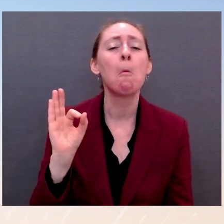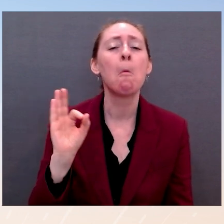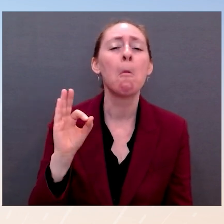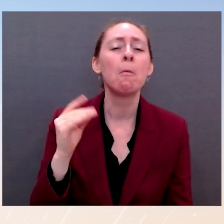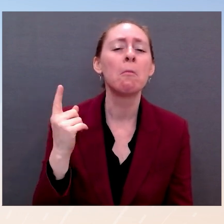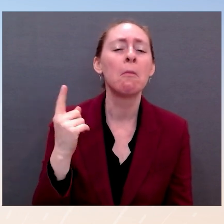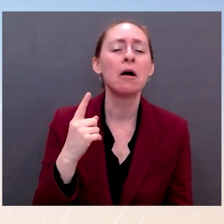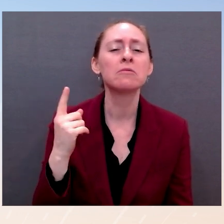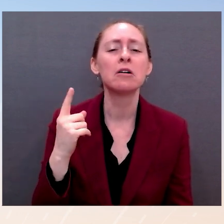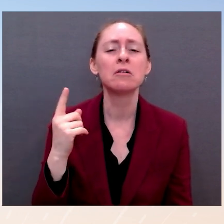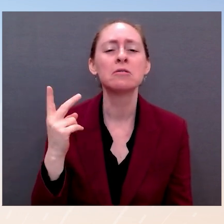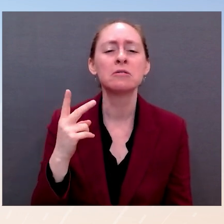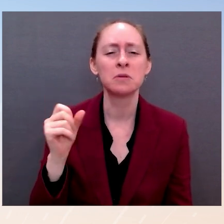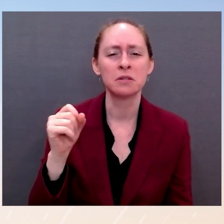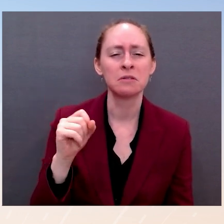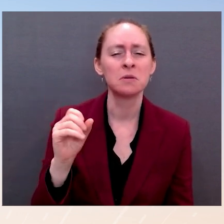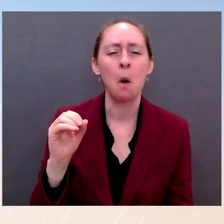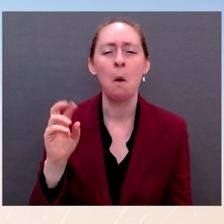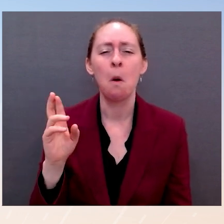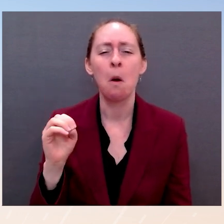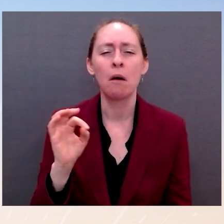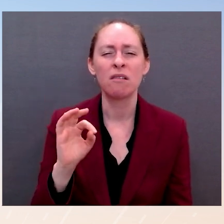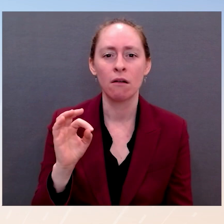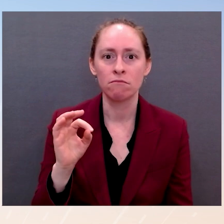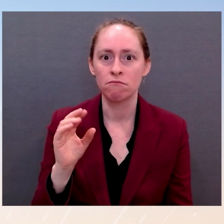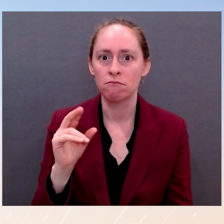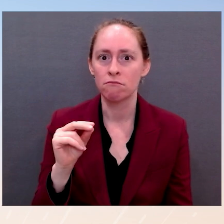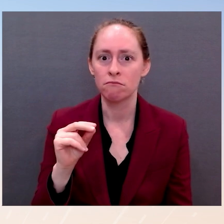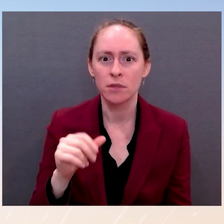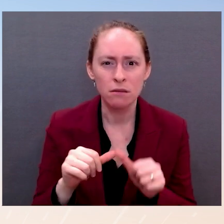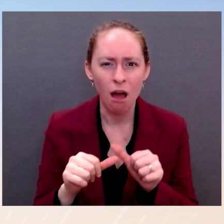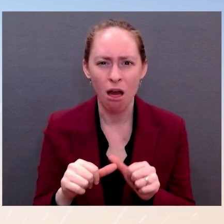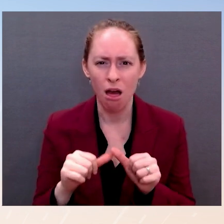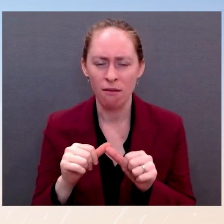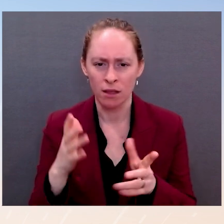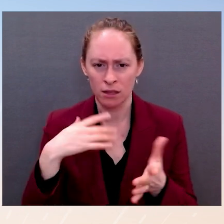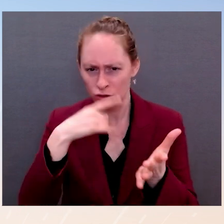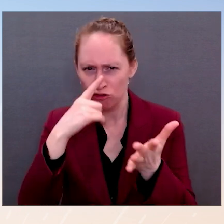I figured it'll go away in a day or two. But when it didn't, I went to the doctor.